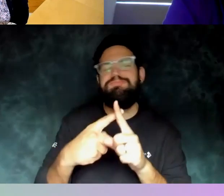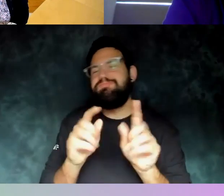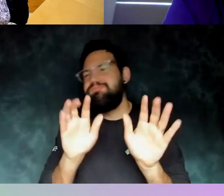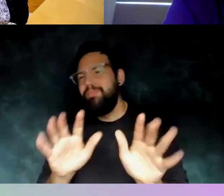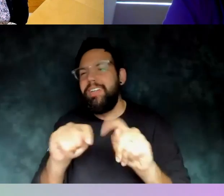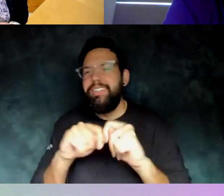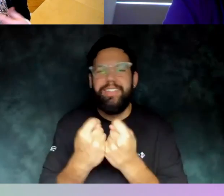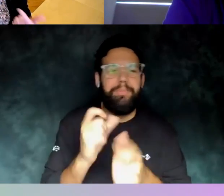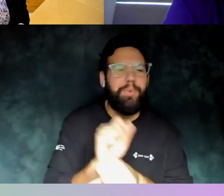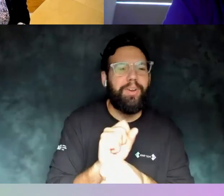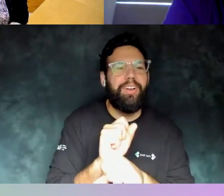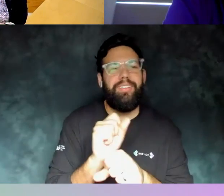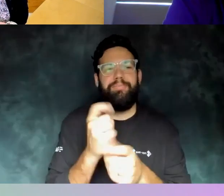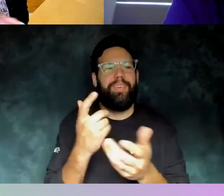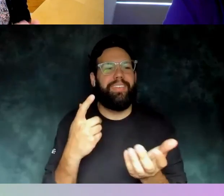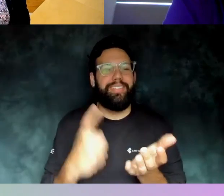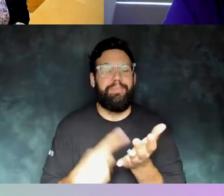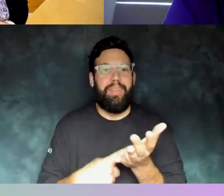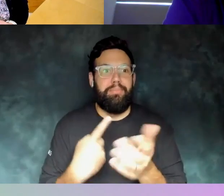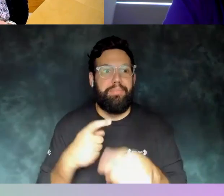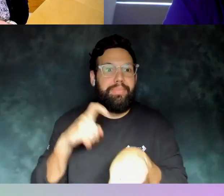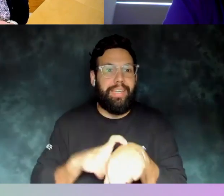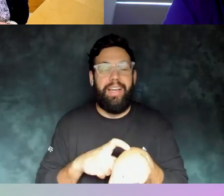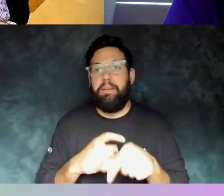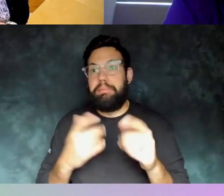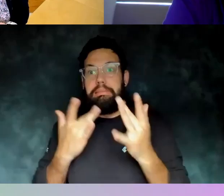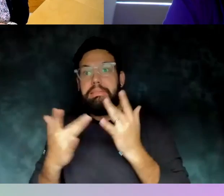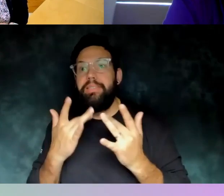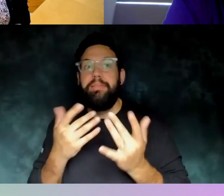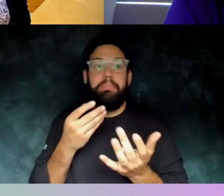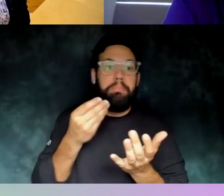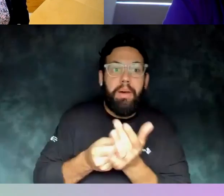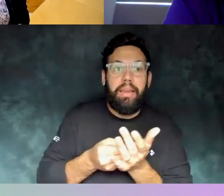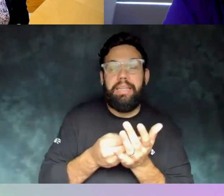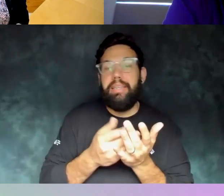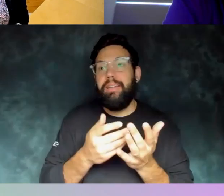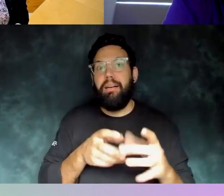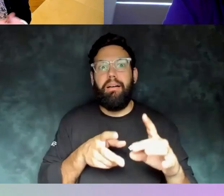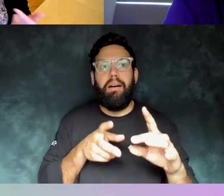answering them after the fact. This one is how can researchers best with -- to translate findings from